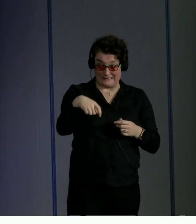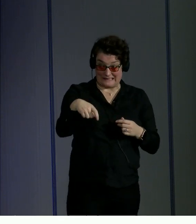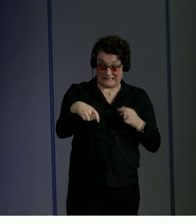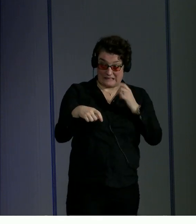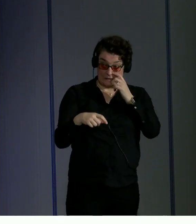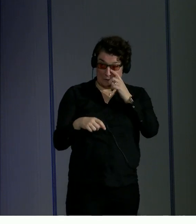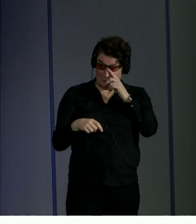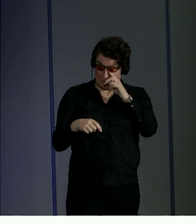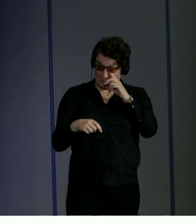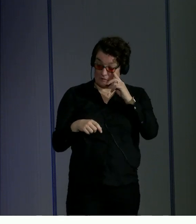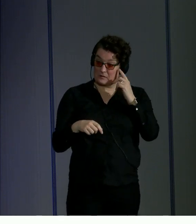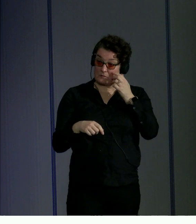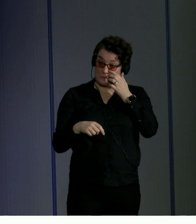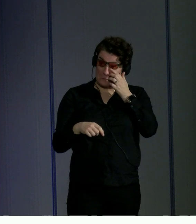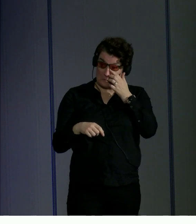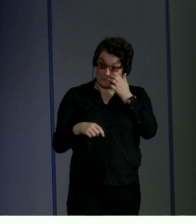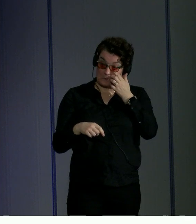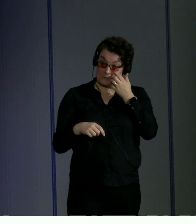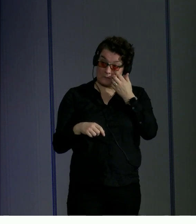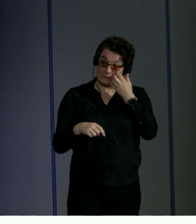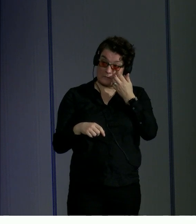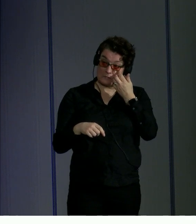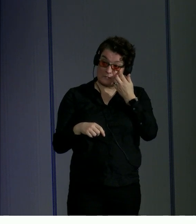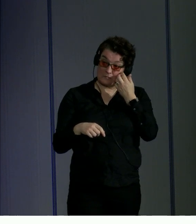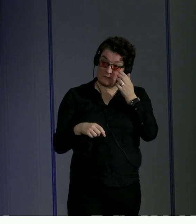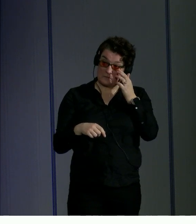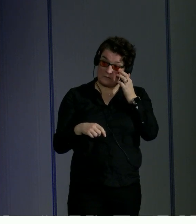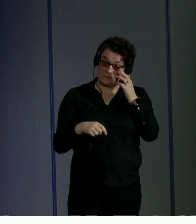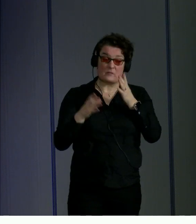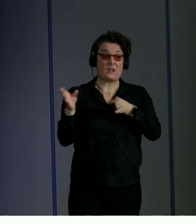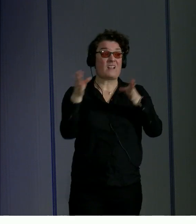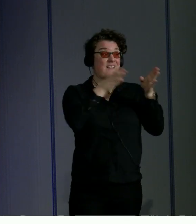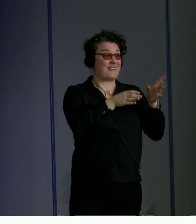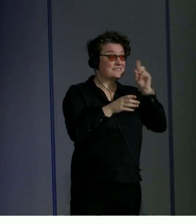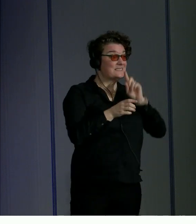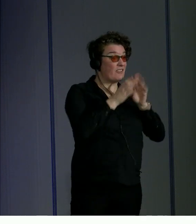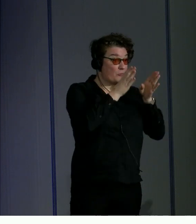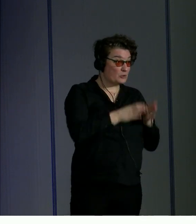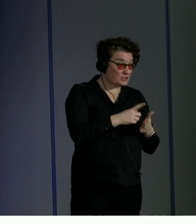Sometimes we look at the central idea of like what a deaf individual needs or what a blind individual